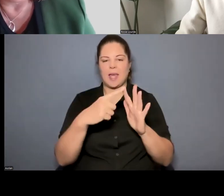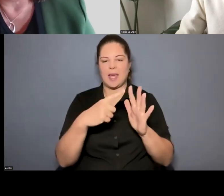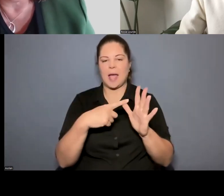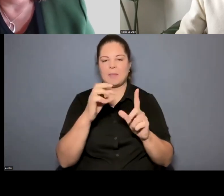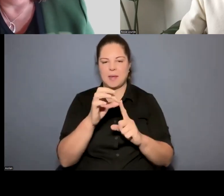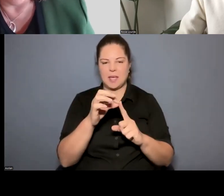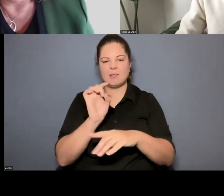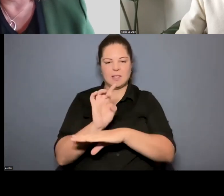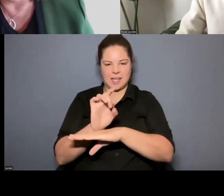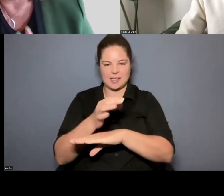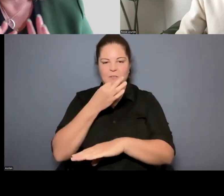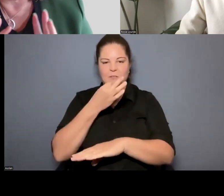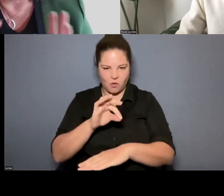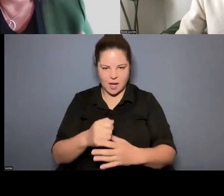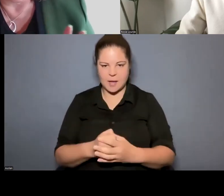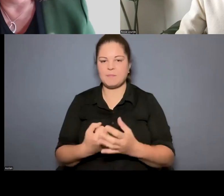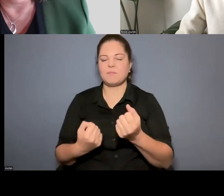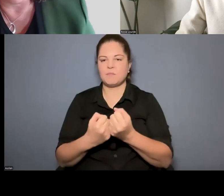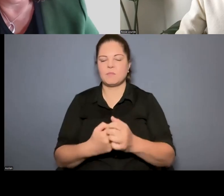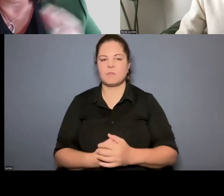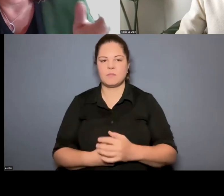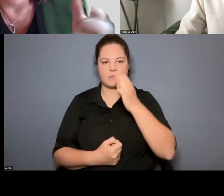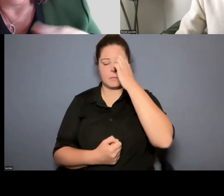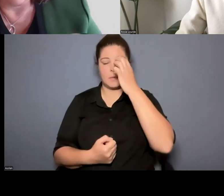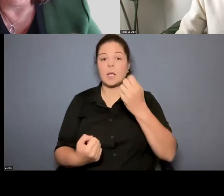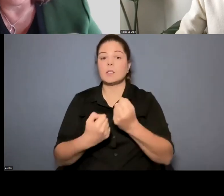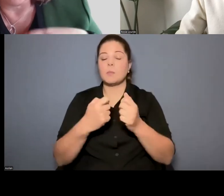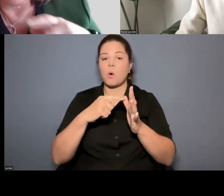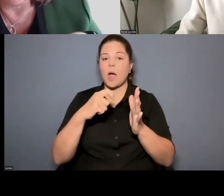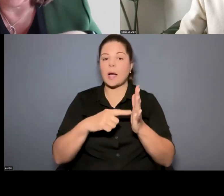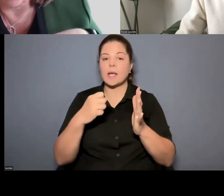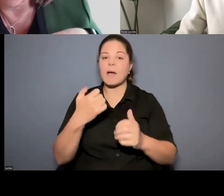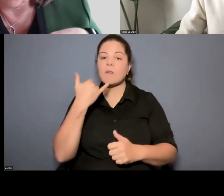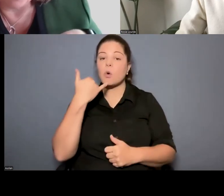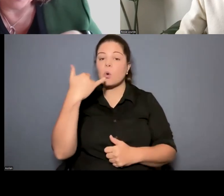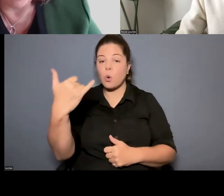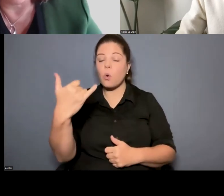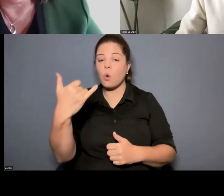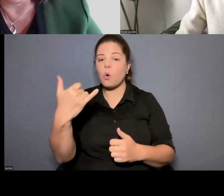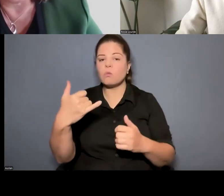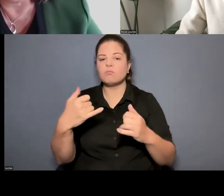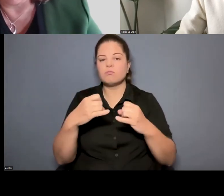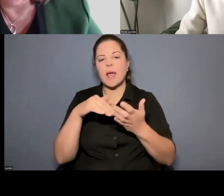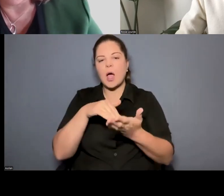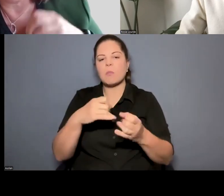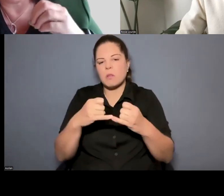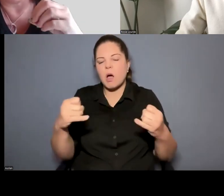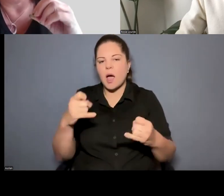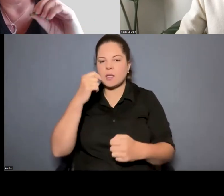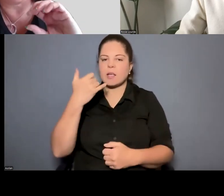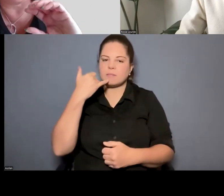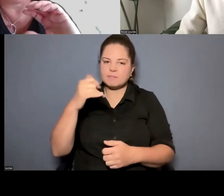We know Support Act has a call line, and the details are in the chat for Support Act. And there